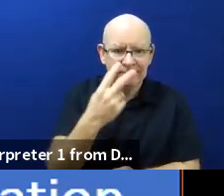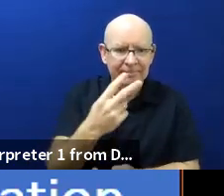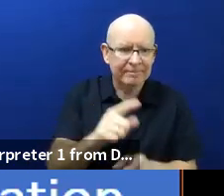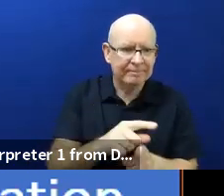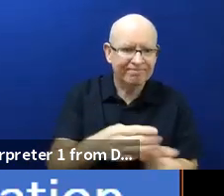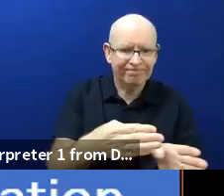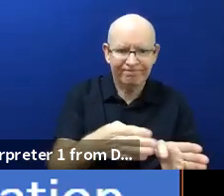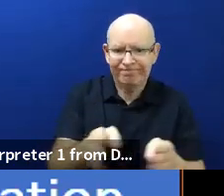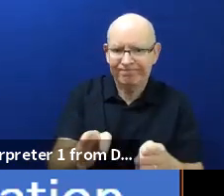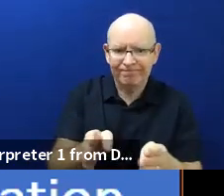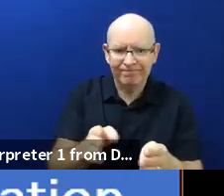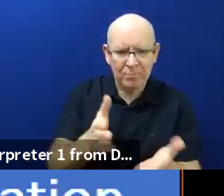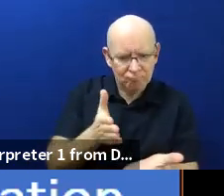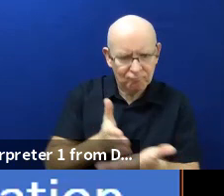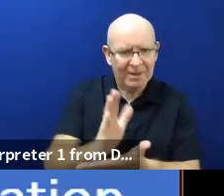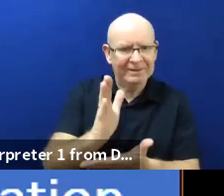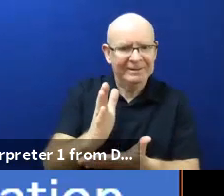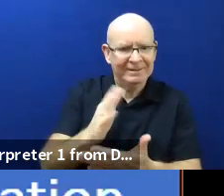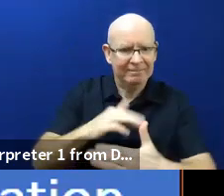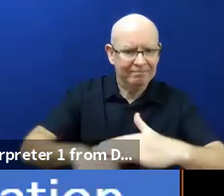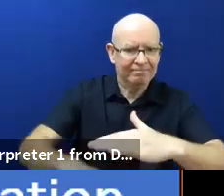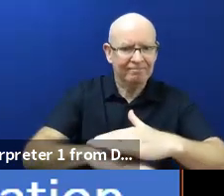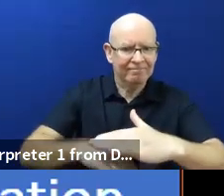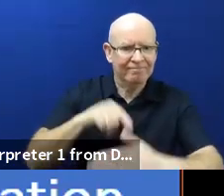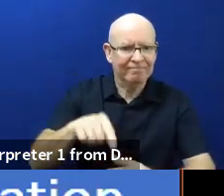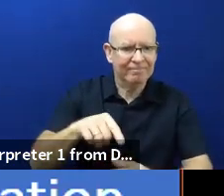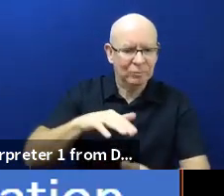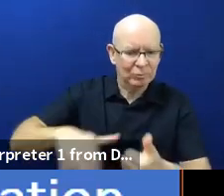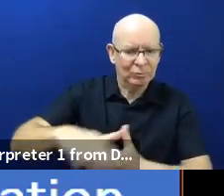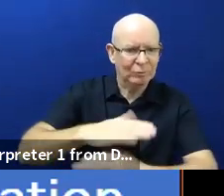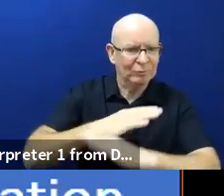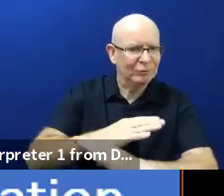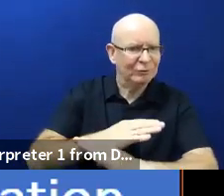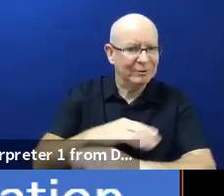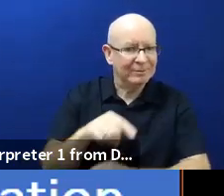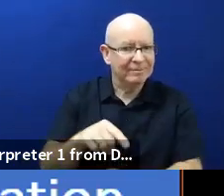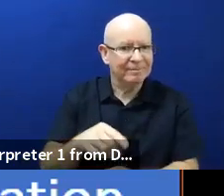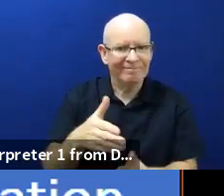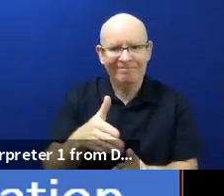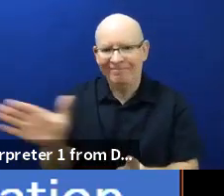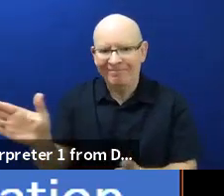we need to understand disability not as somebody as something that is embedded in the individual